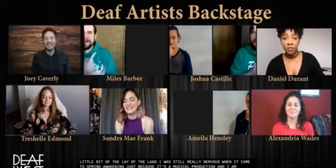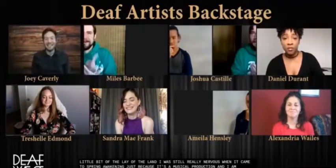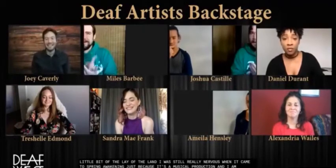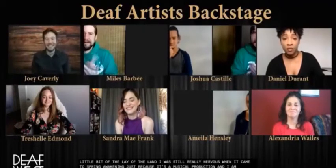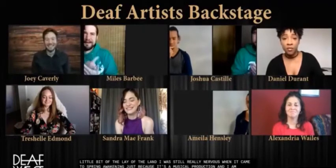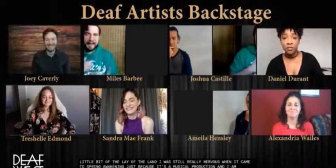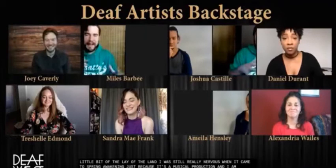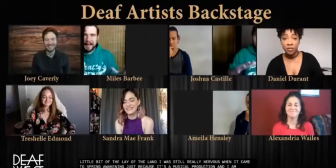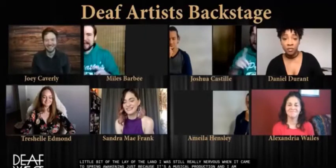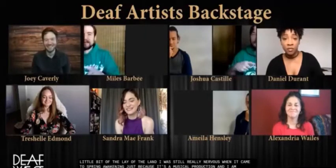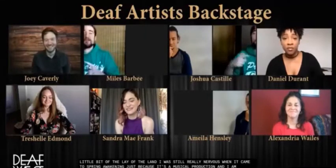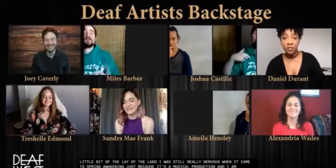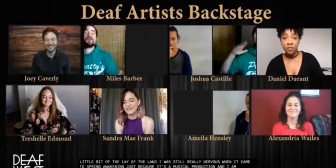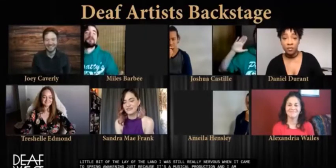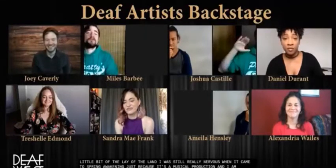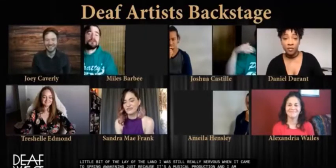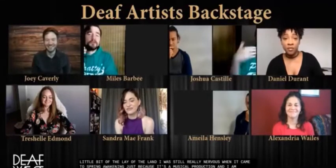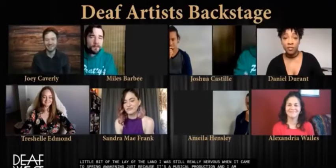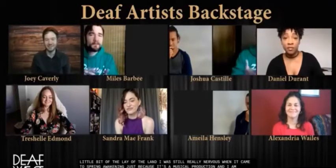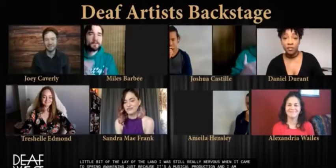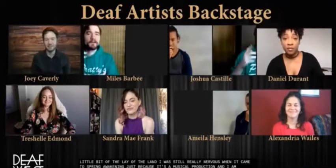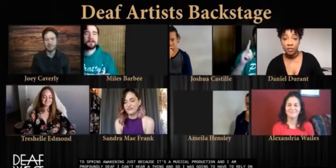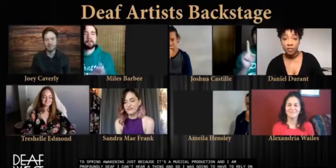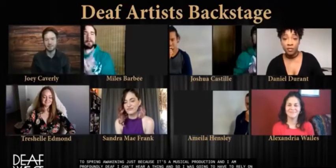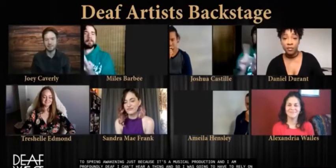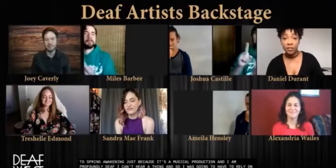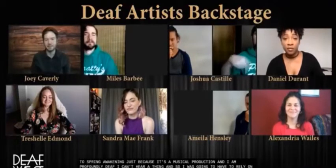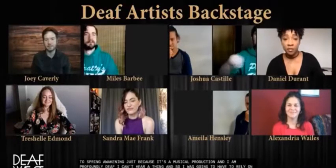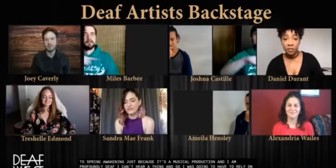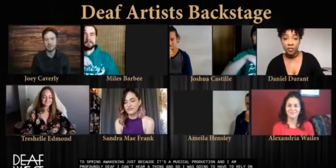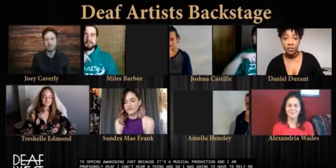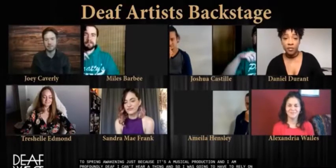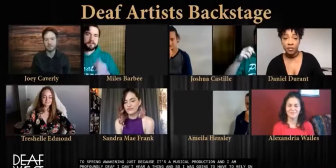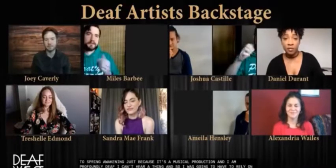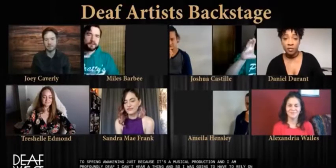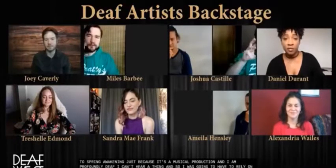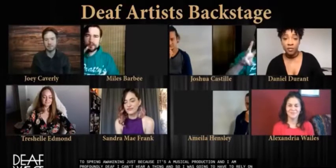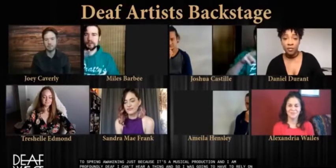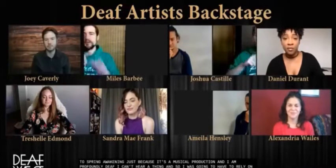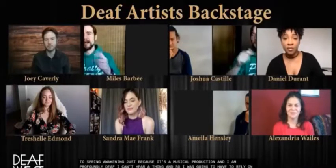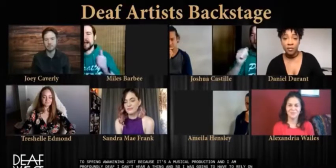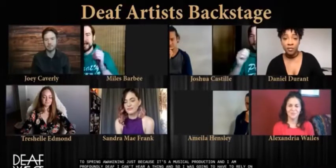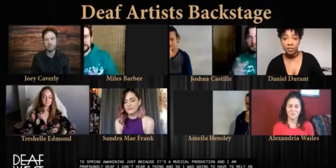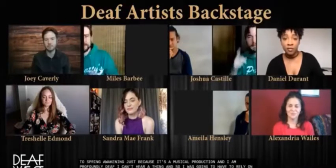more passages that were music and songs which then increased my nervousness.